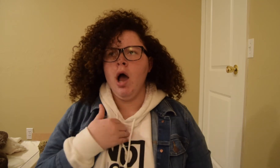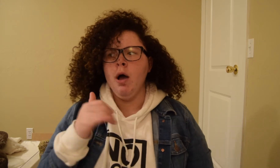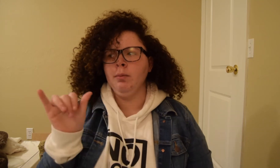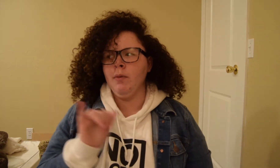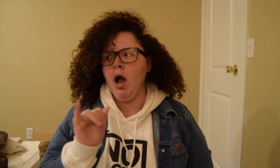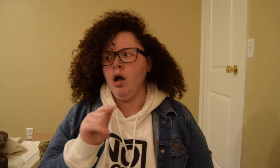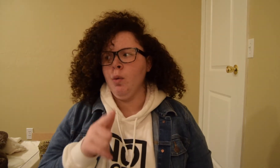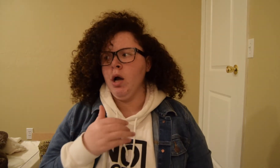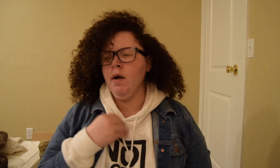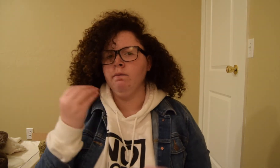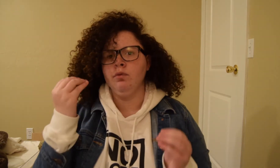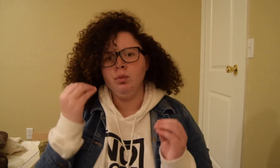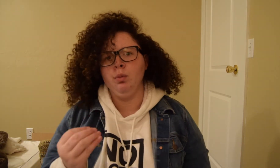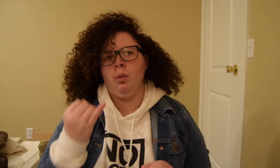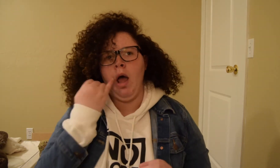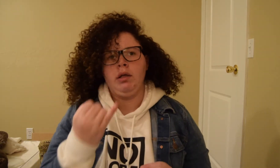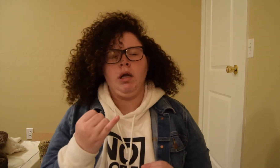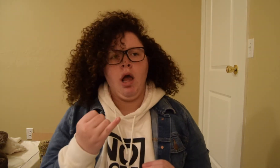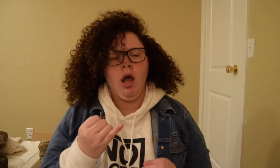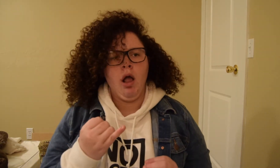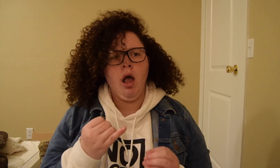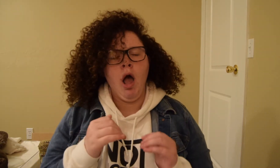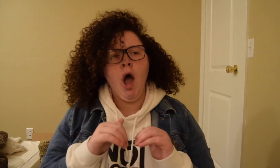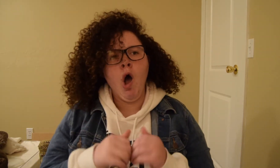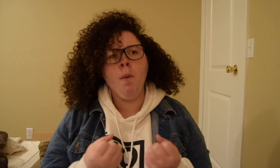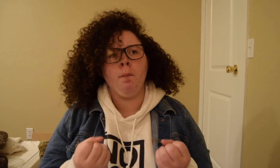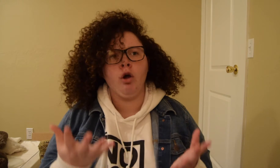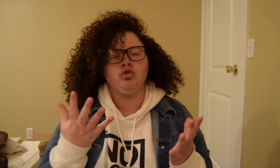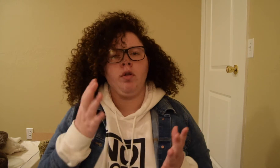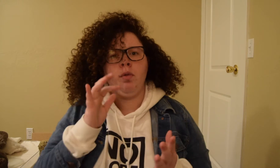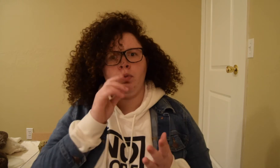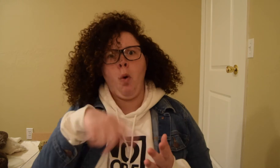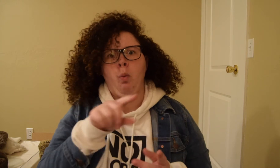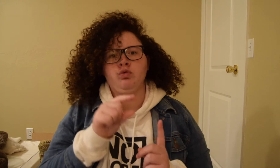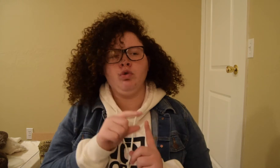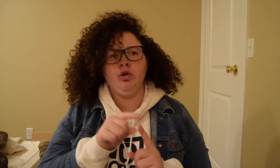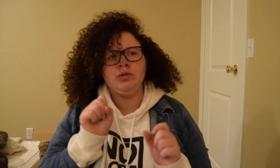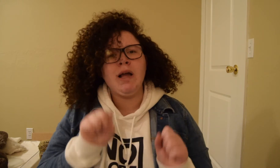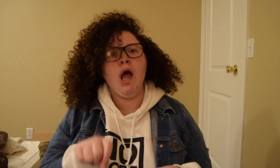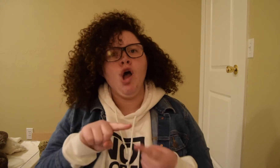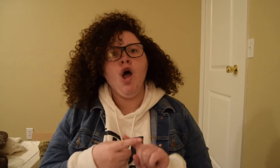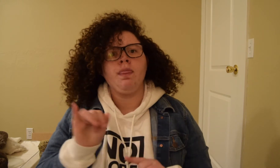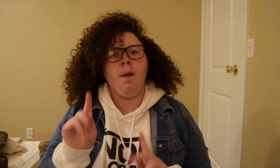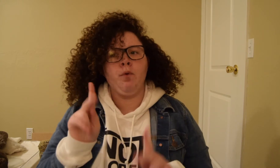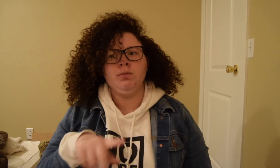I'm like, you have no idea how much those words can hurt that person